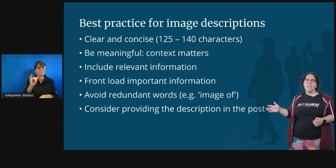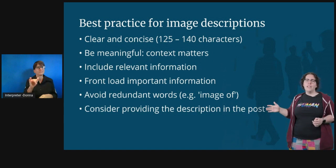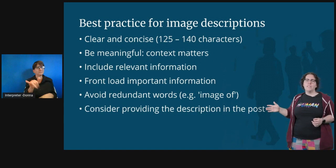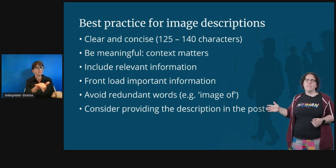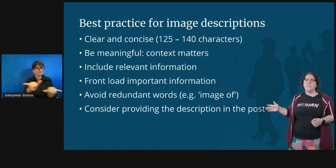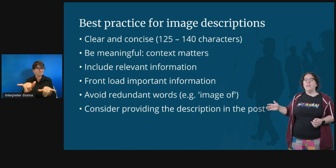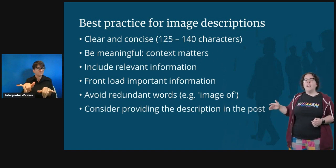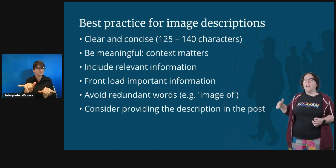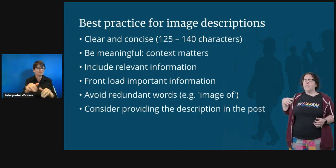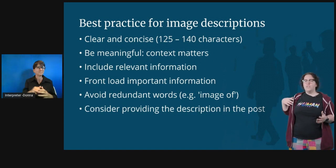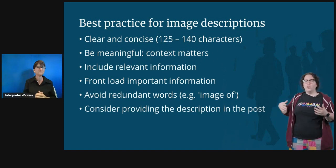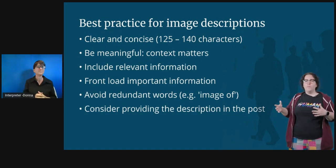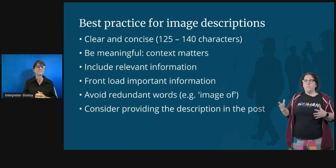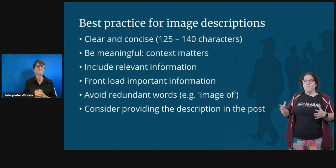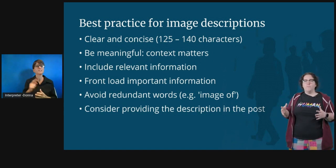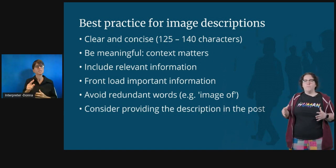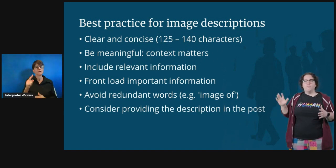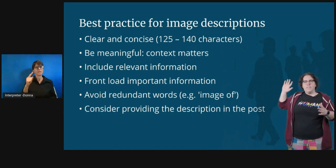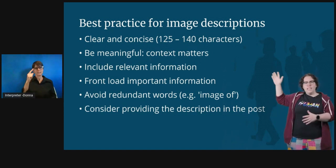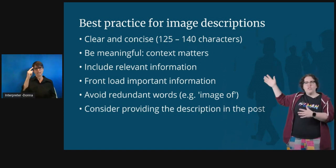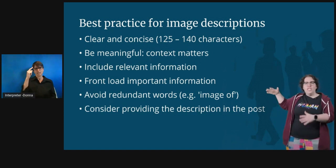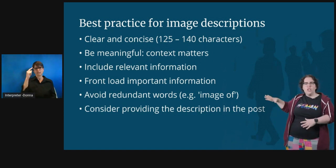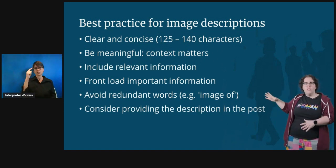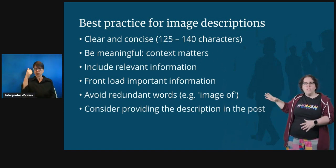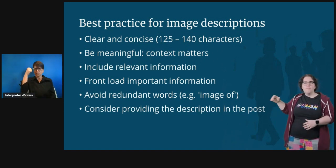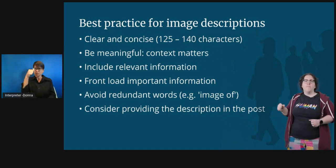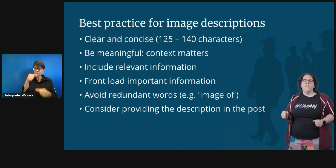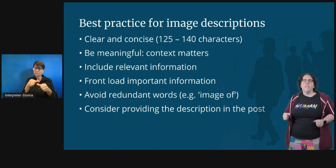to alt text [on screen]. Take screenshots.